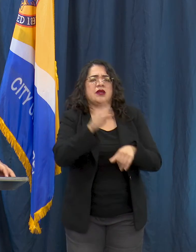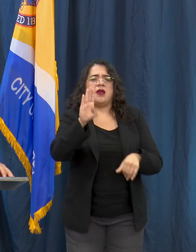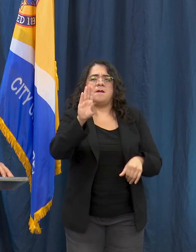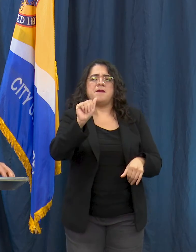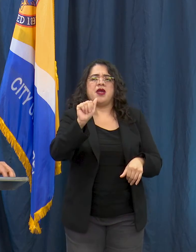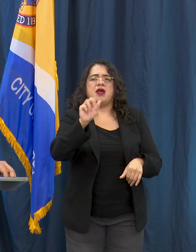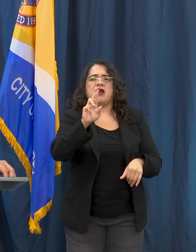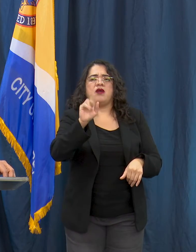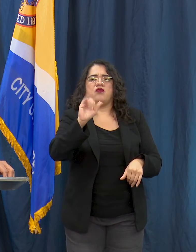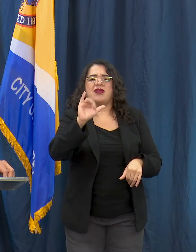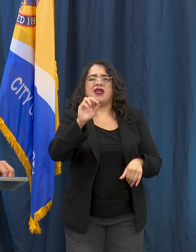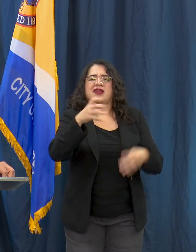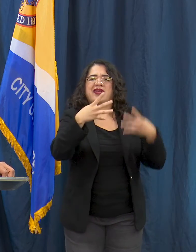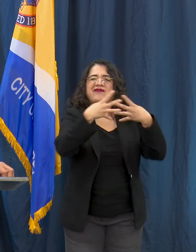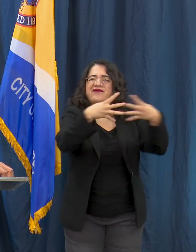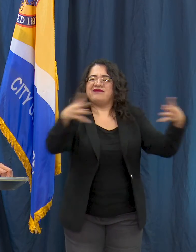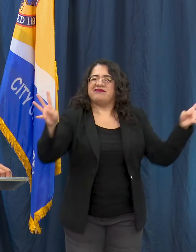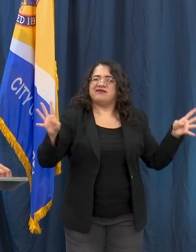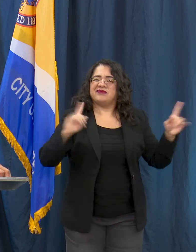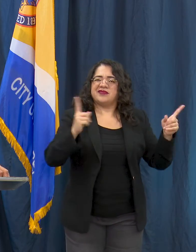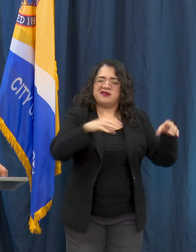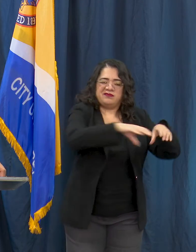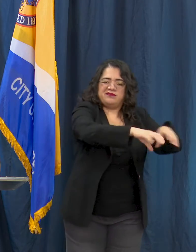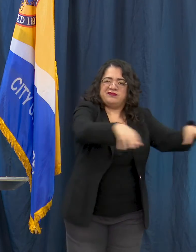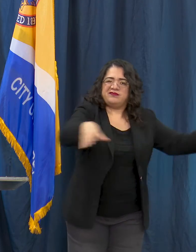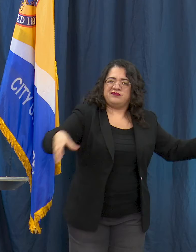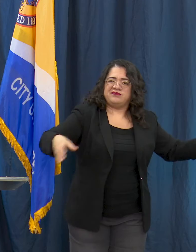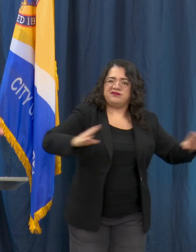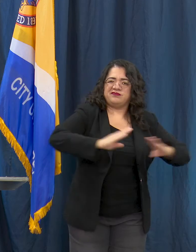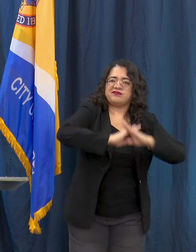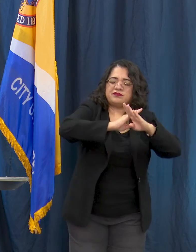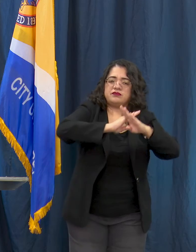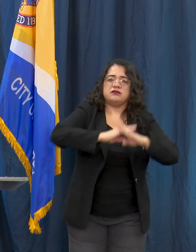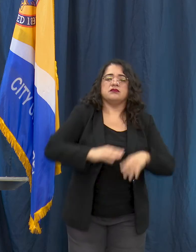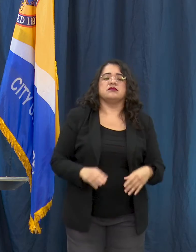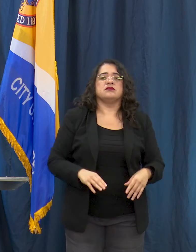but I think and I'll verify this that there weren't barricades up